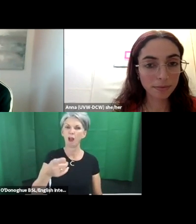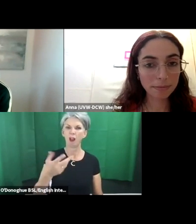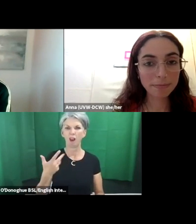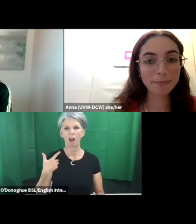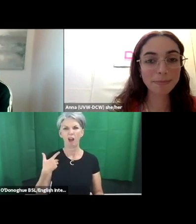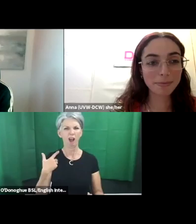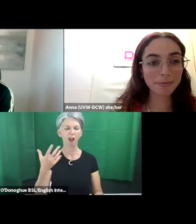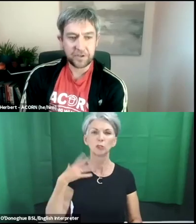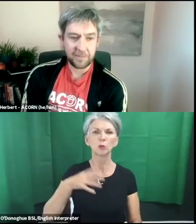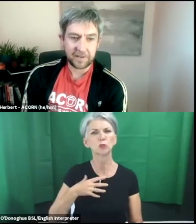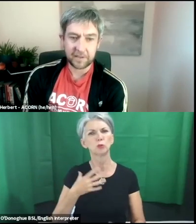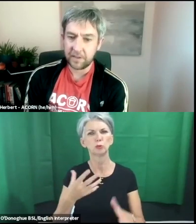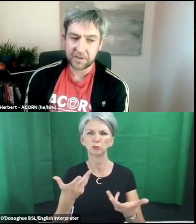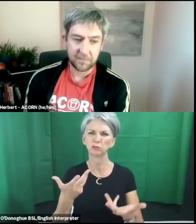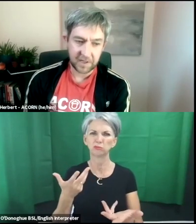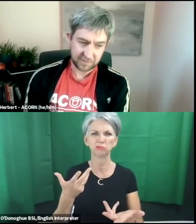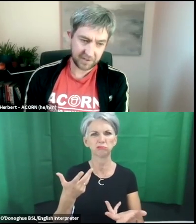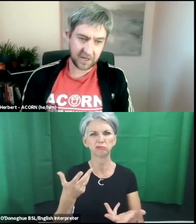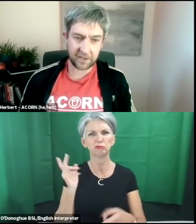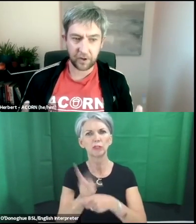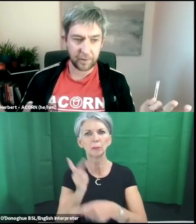I don't wanna echo too much, I mean, I think similarly, it's worth saying